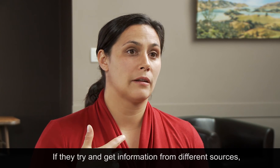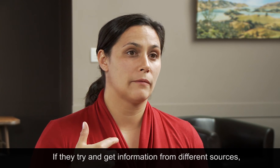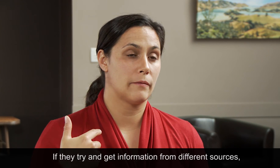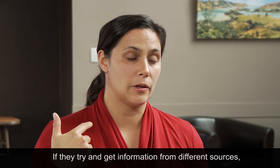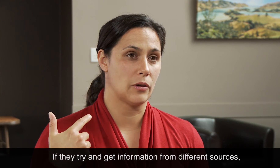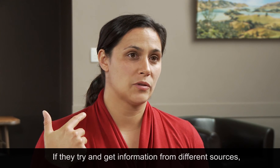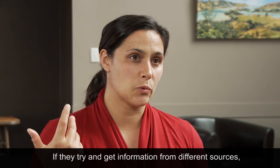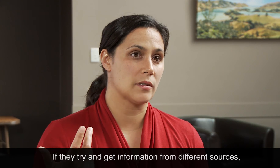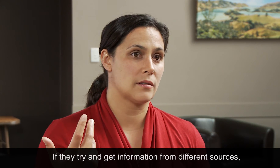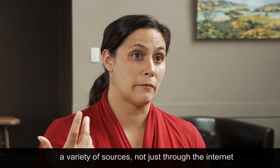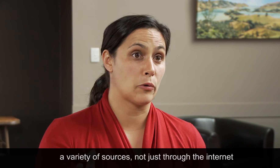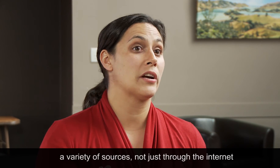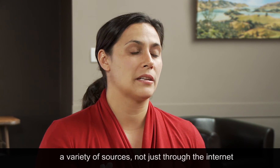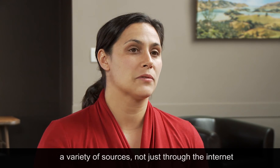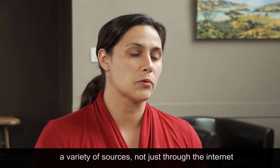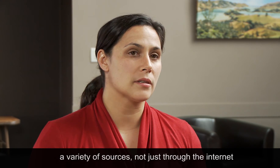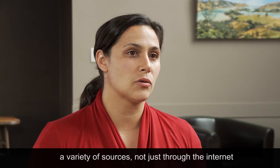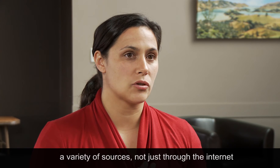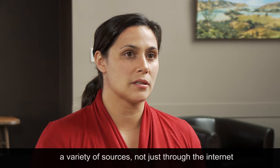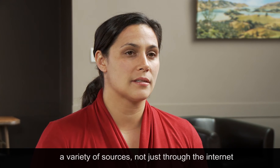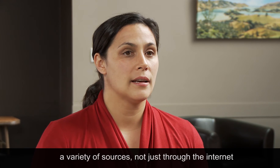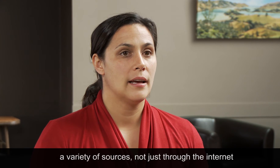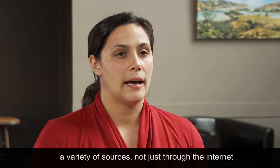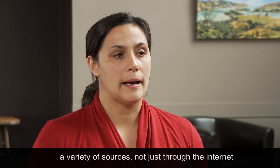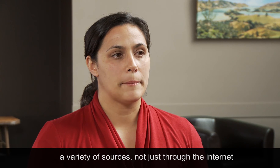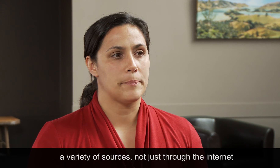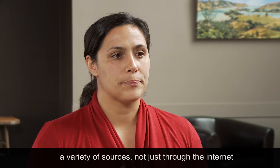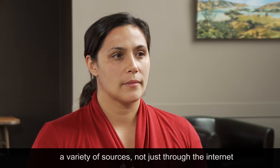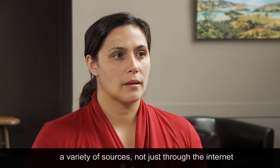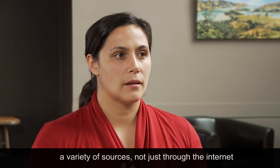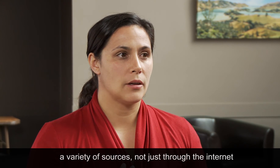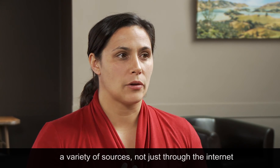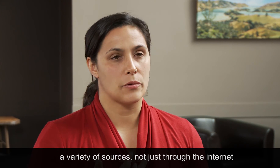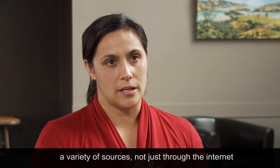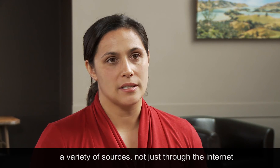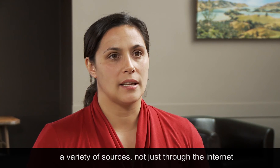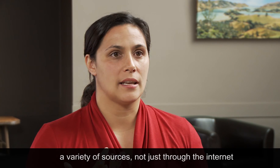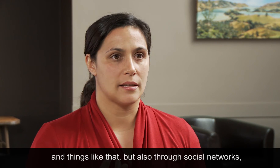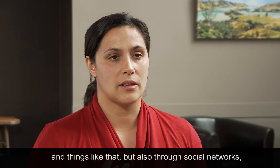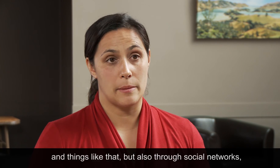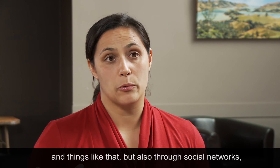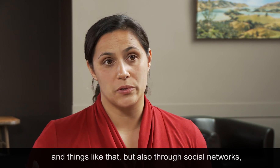sources, a variety of sources, not just through the internet and things like that, but also